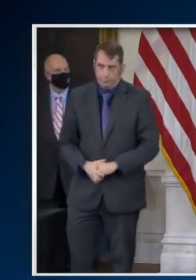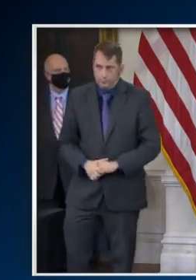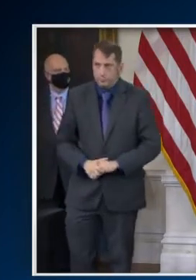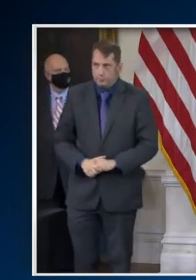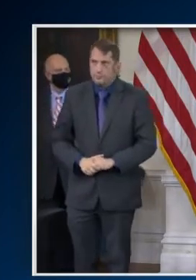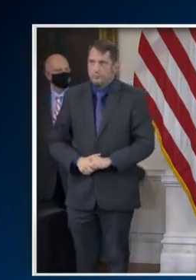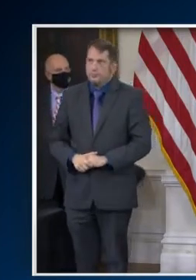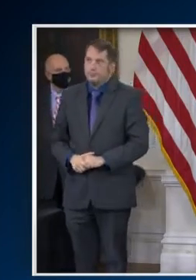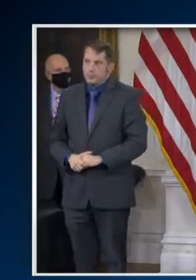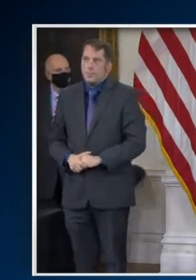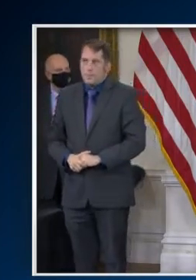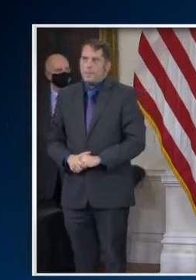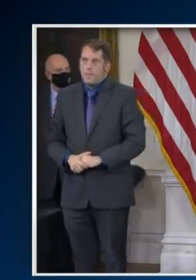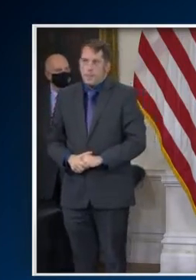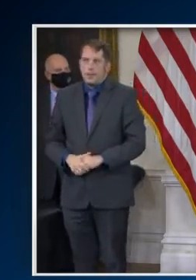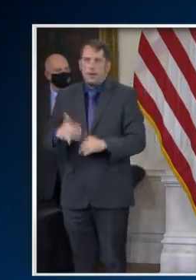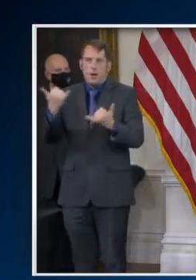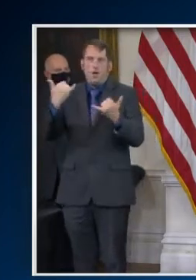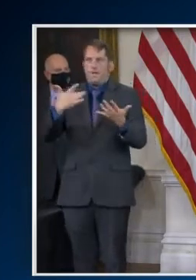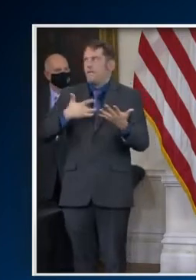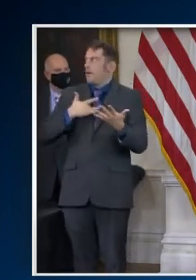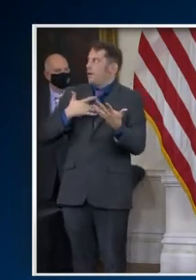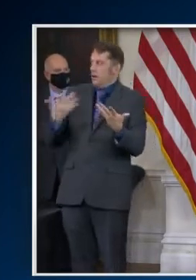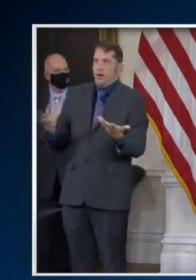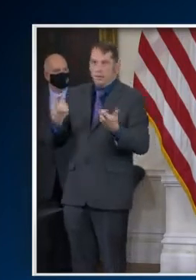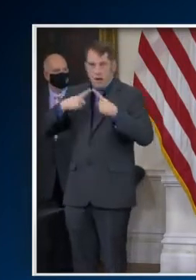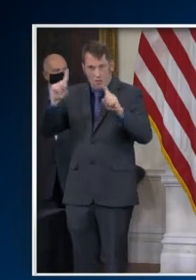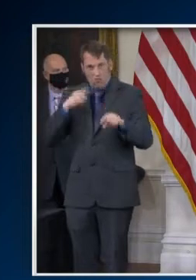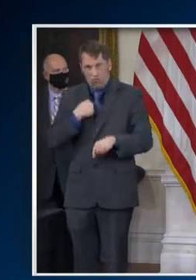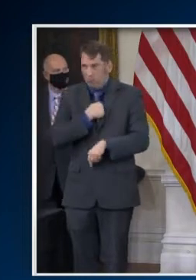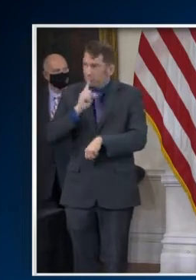OUR HARD WORK IS STARTING TO PAY OFF, AS OF APRIL 17TH,